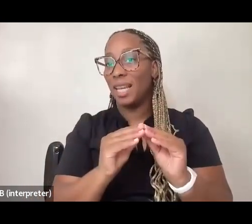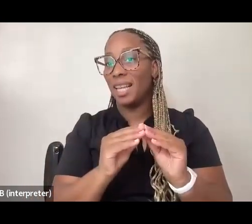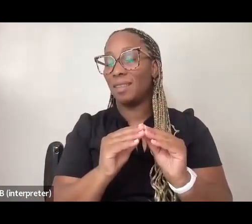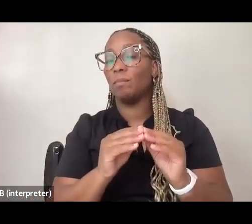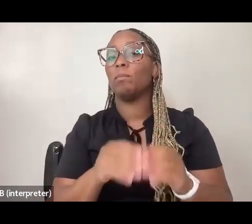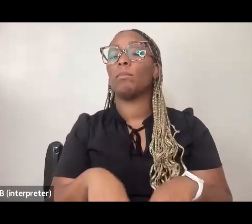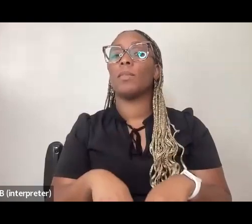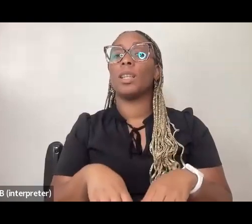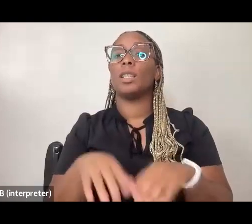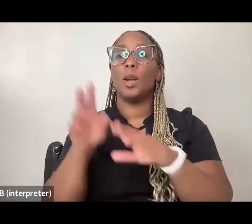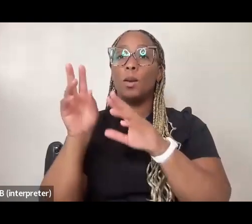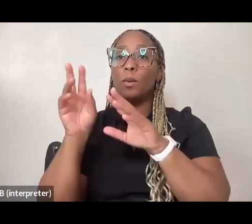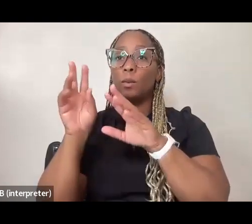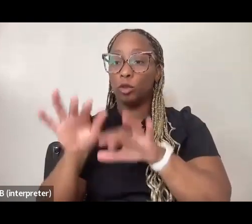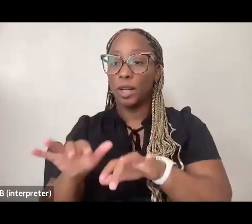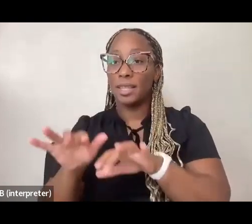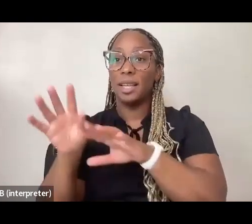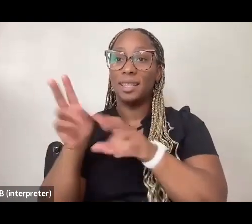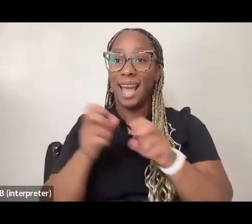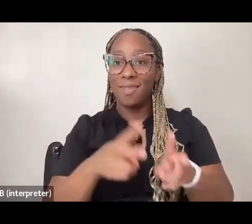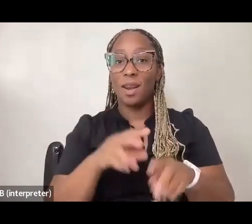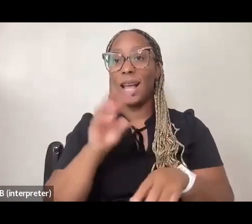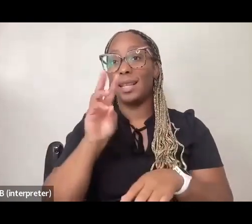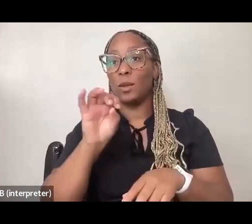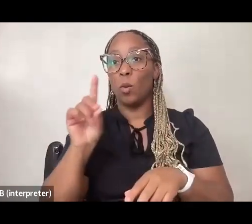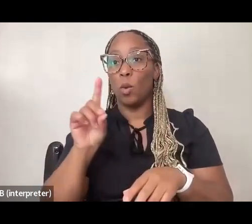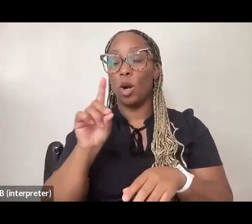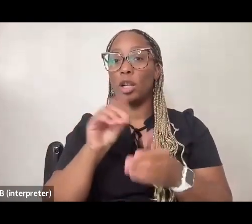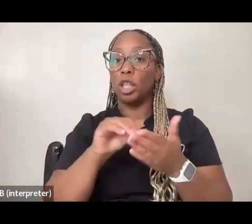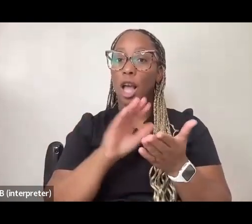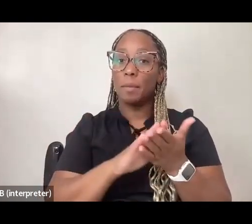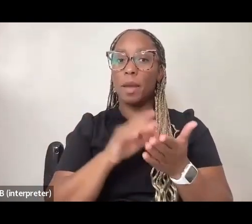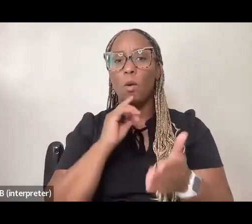The transcript can be downloaded as a Word document or a VT T.